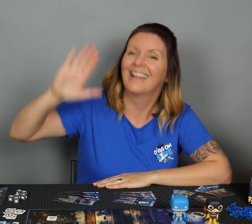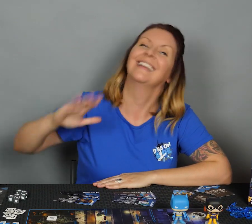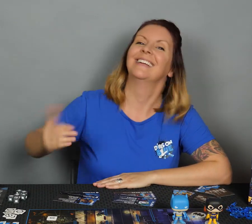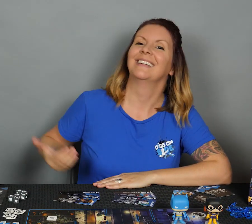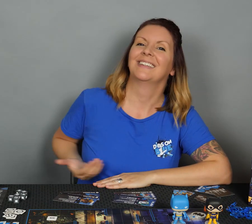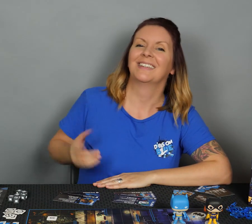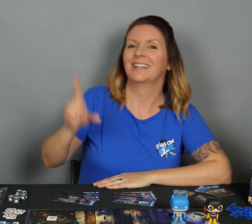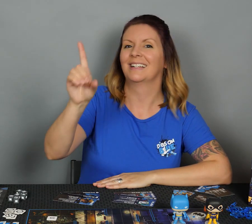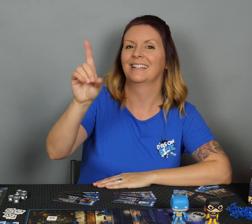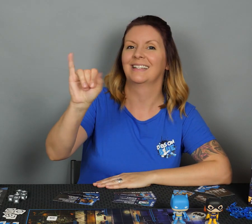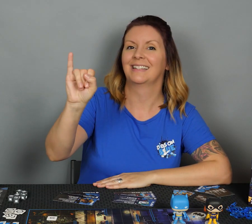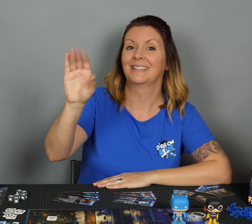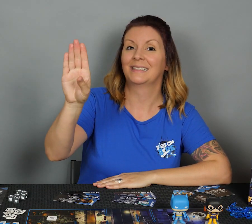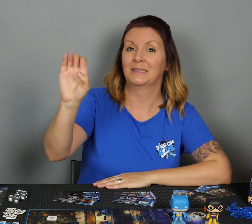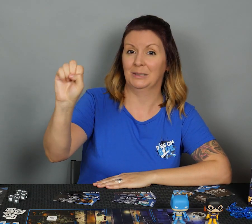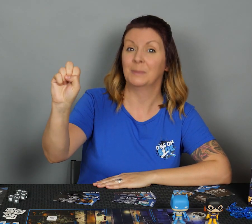Hello welcome to Dibs On Blue!